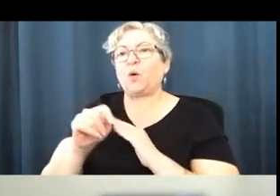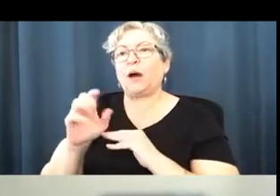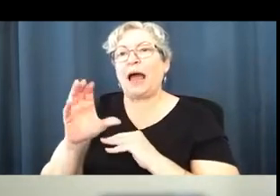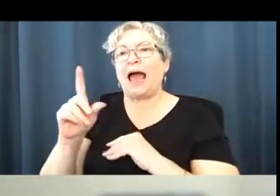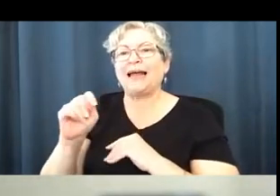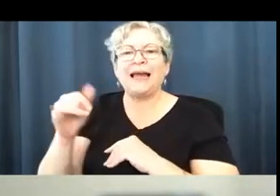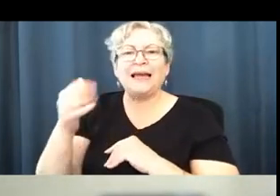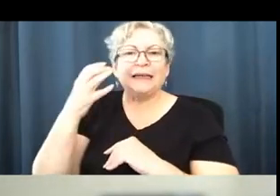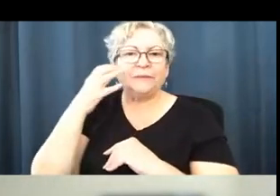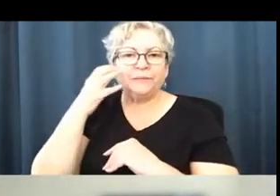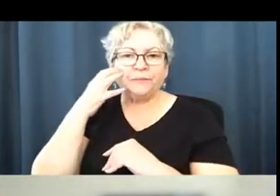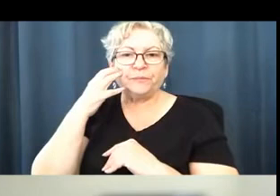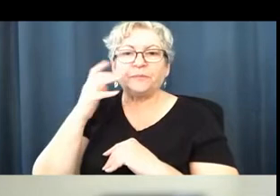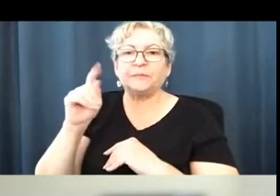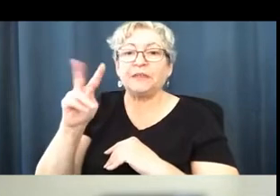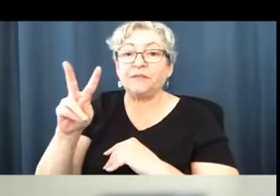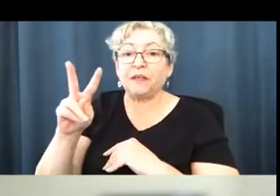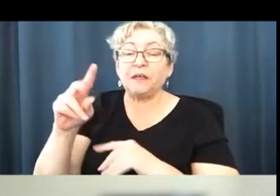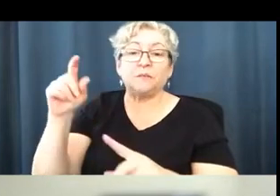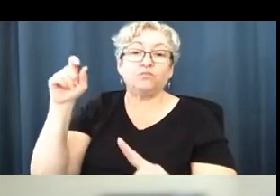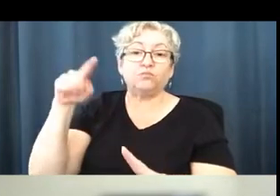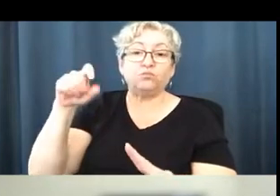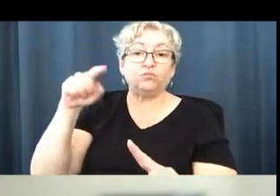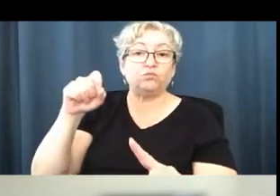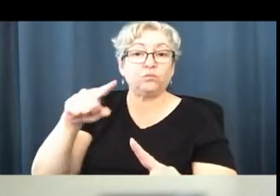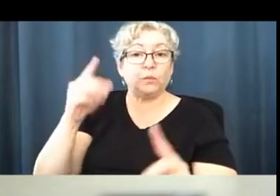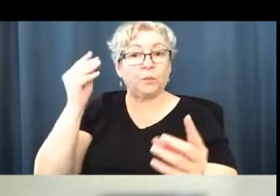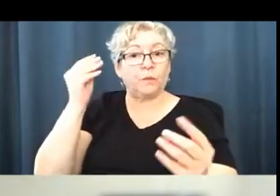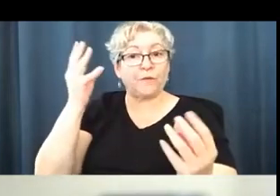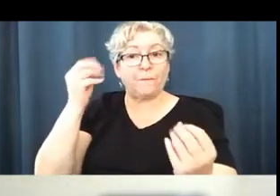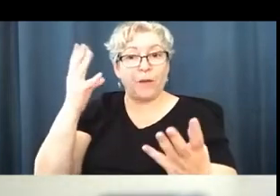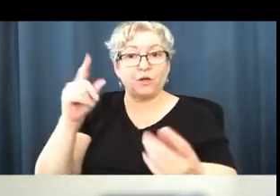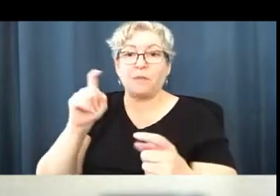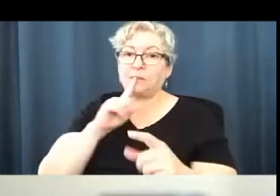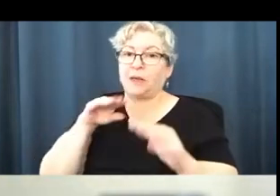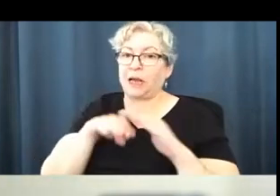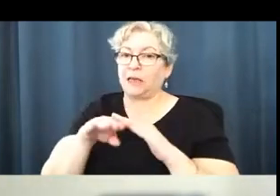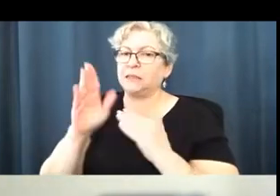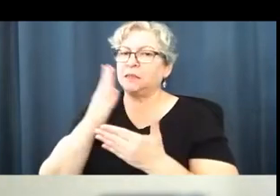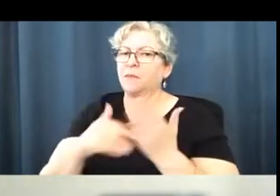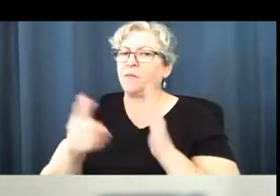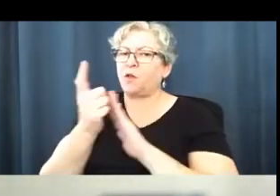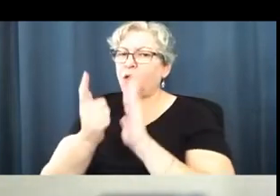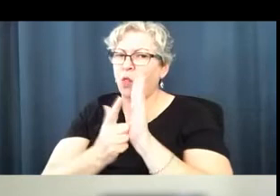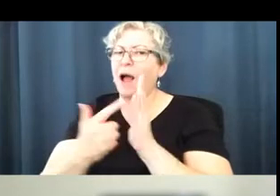anything that transmits video content is required to be accessible. So these are the some of the laws, there are more.